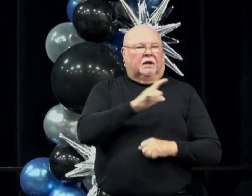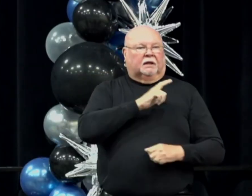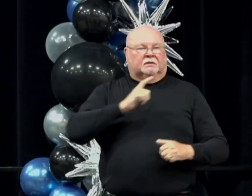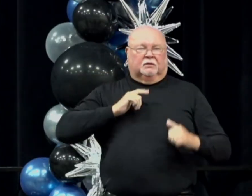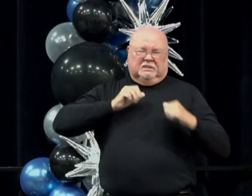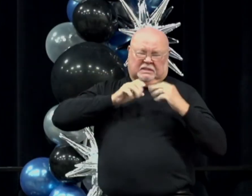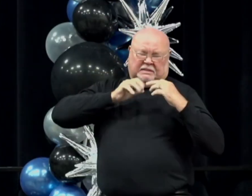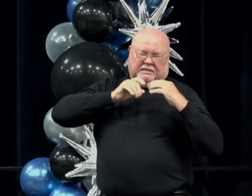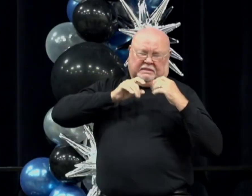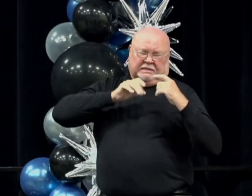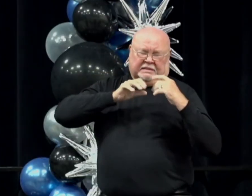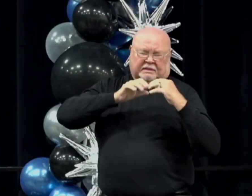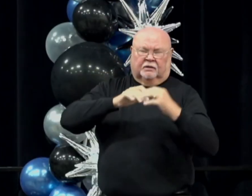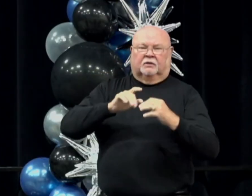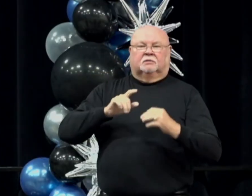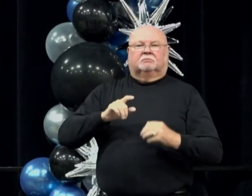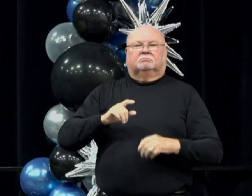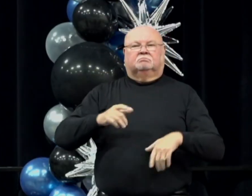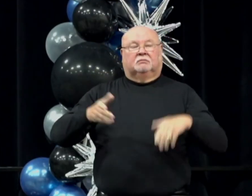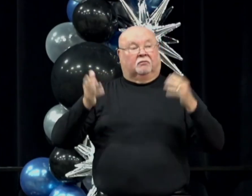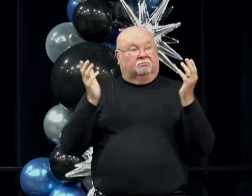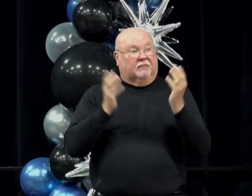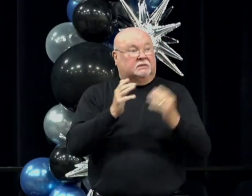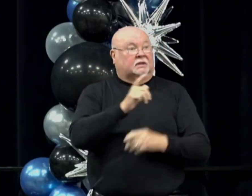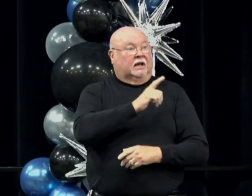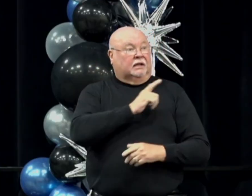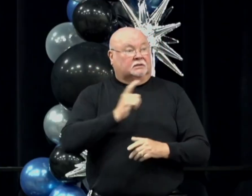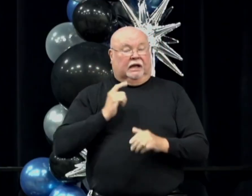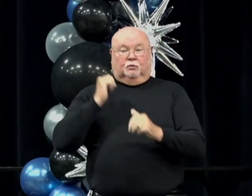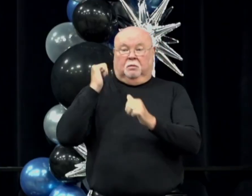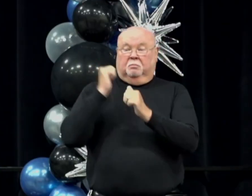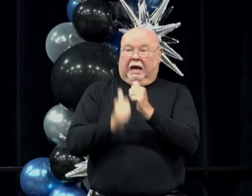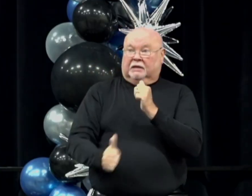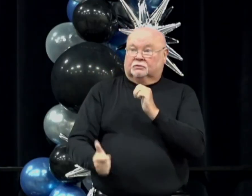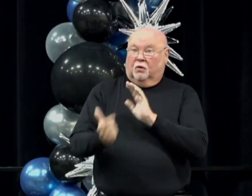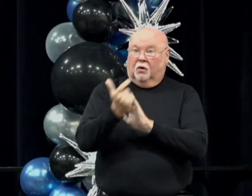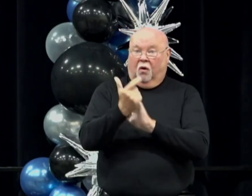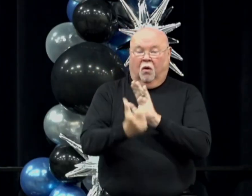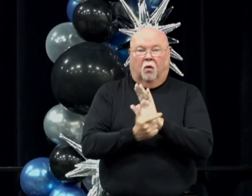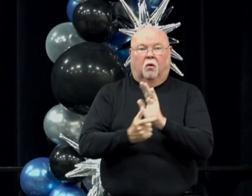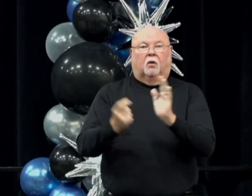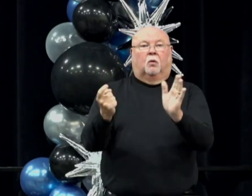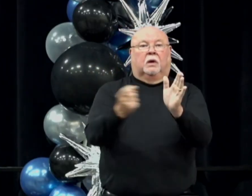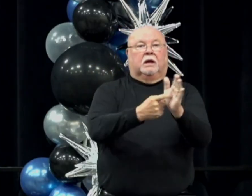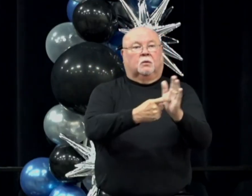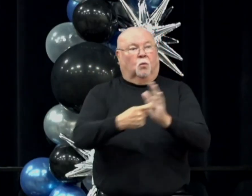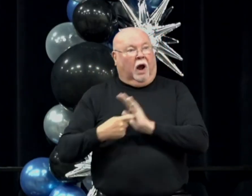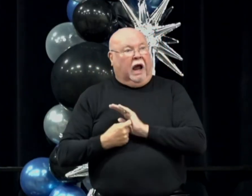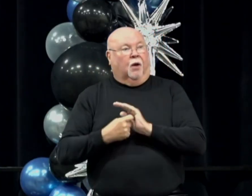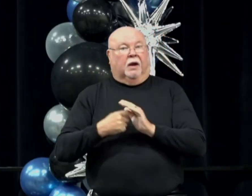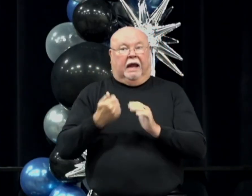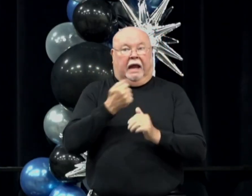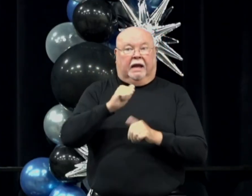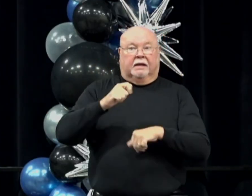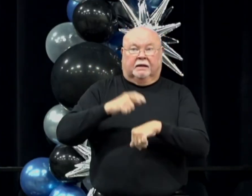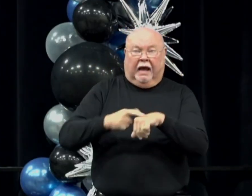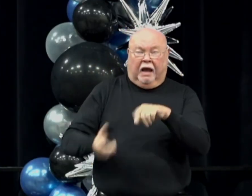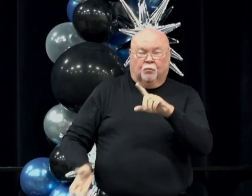the legislature tooth and nail, and convinced the legislature to pass a law requiring that for any